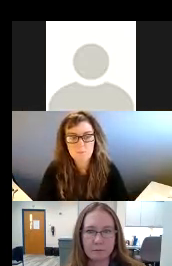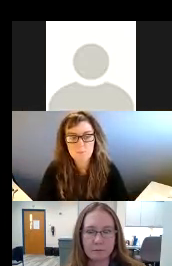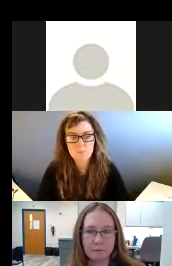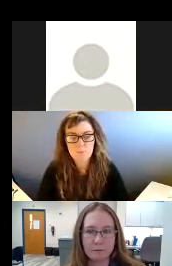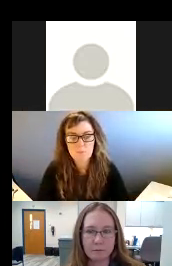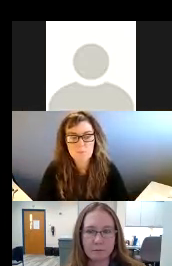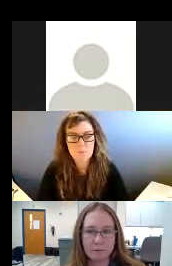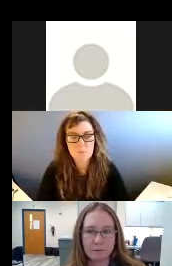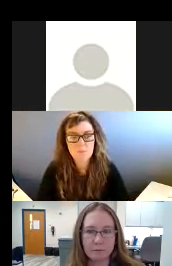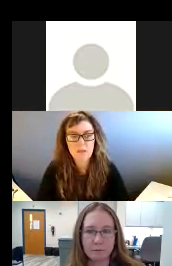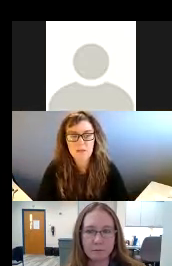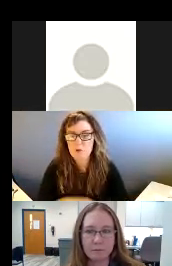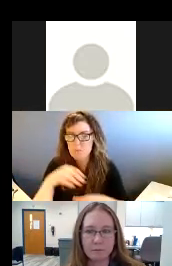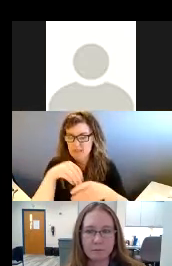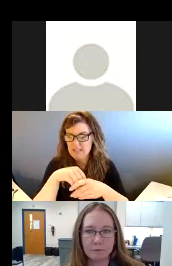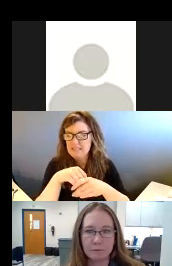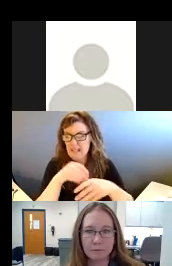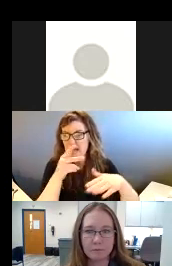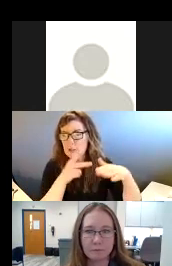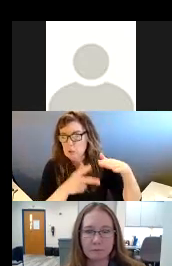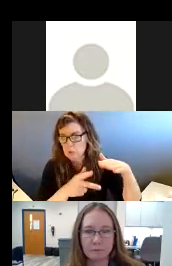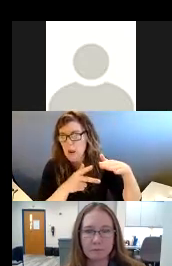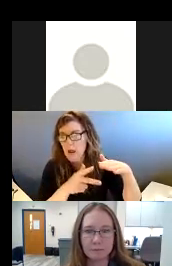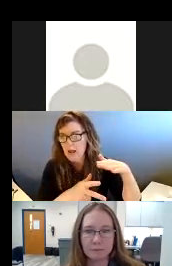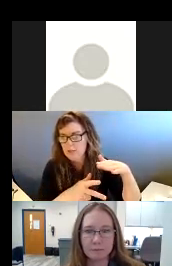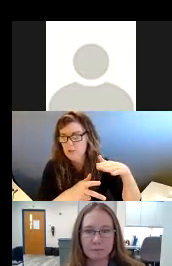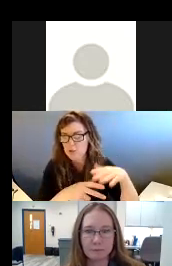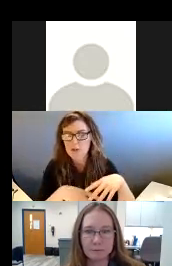THAT HOUSE. HE IS GOING TO SHOW US THE RAMP THEY APPLIED.